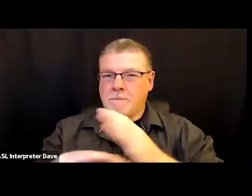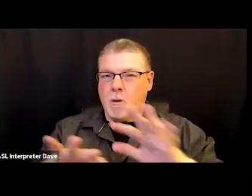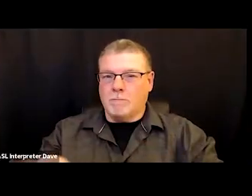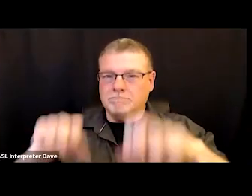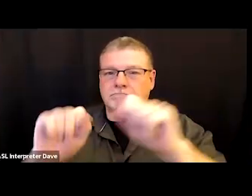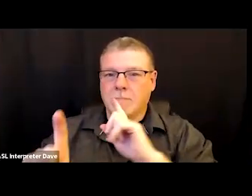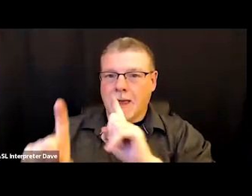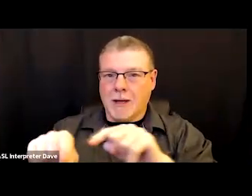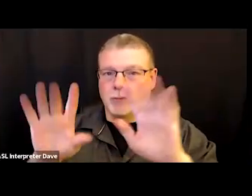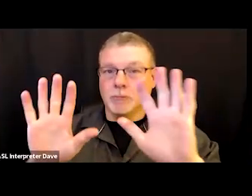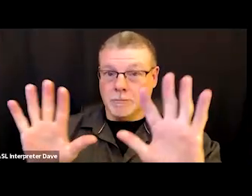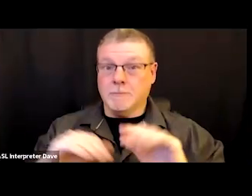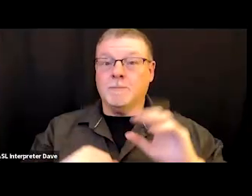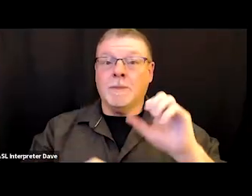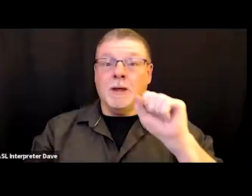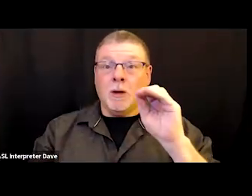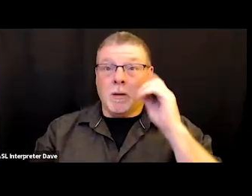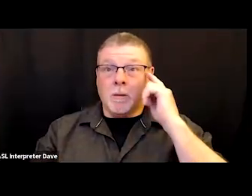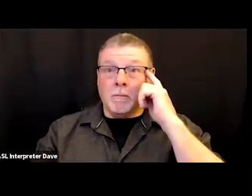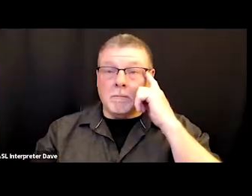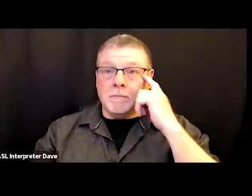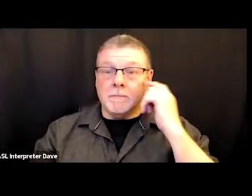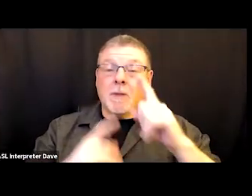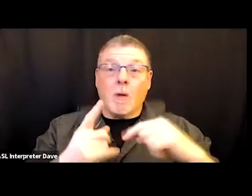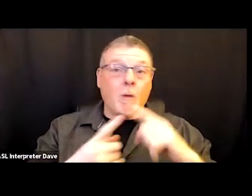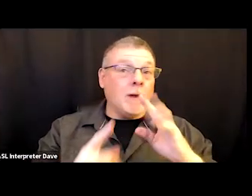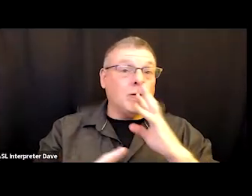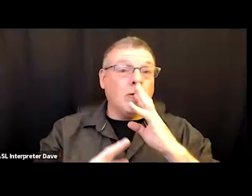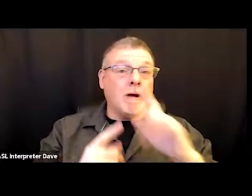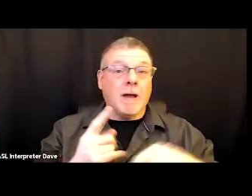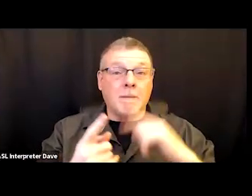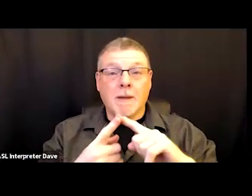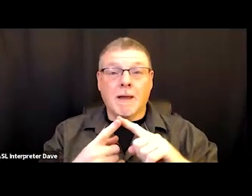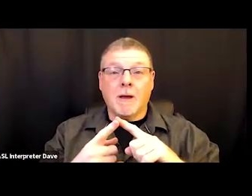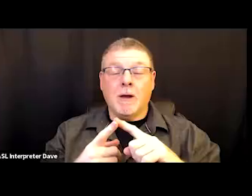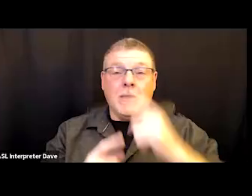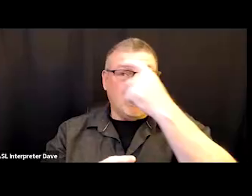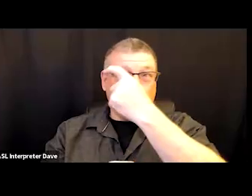So, just when we talk about trauma, and we use the term trauma,